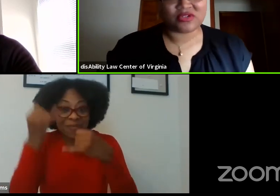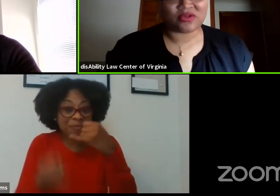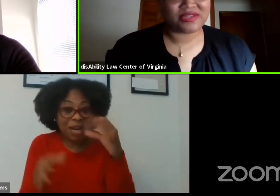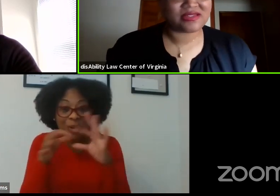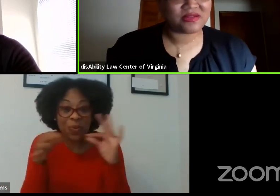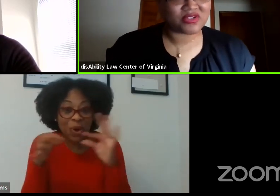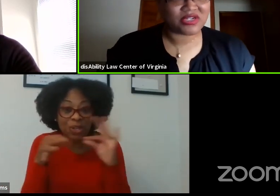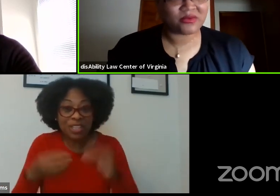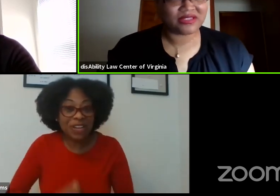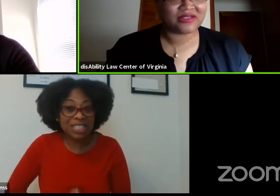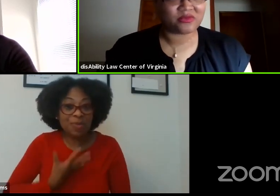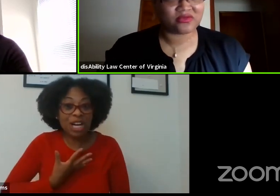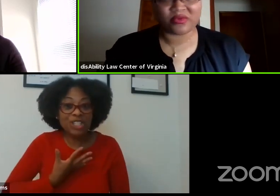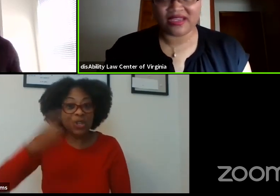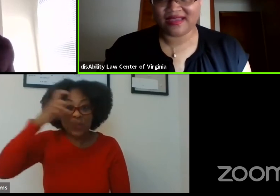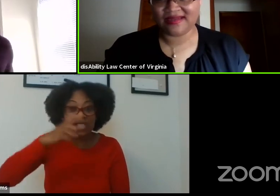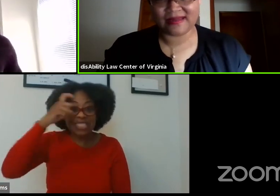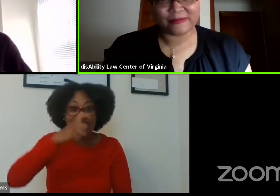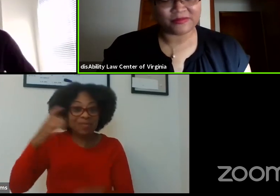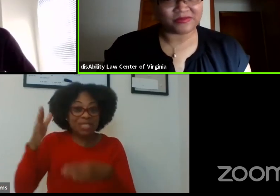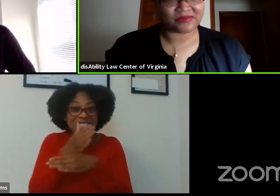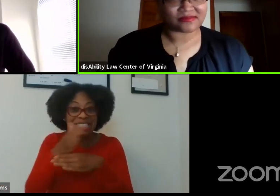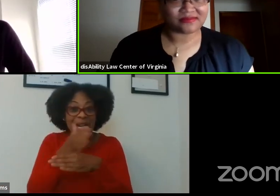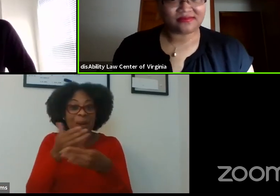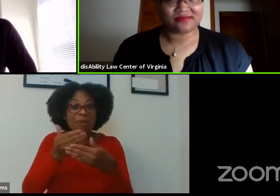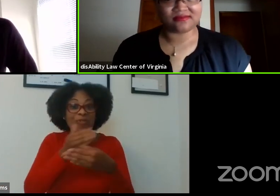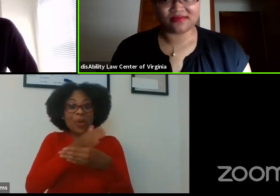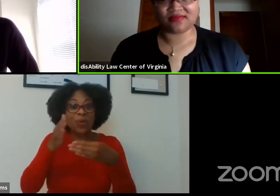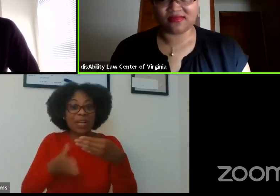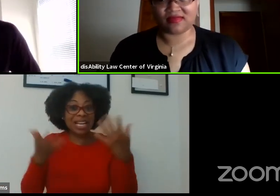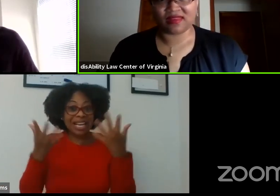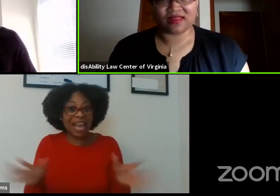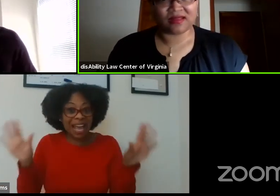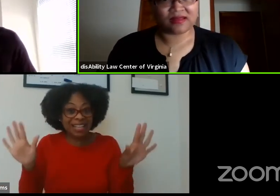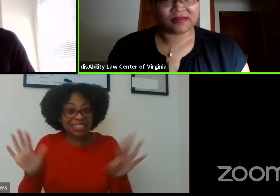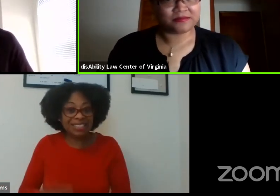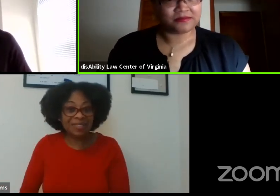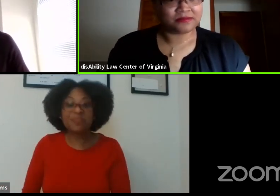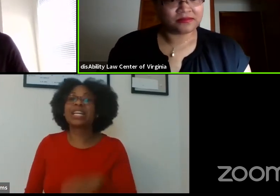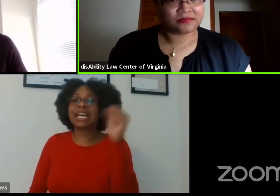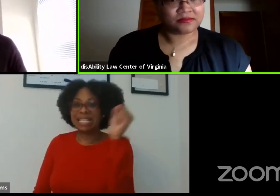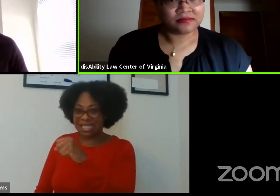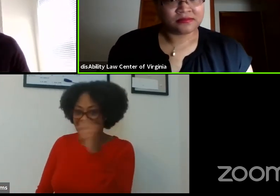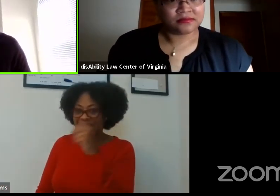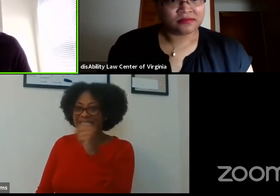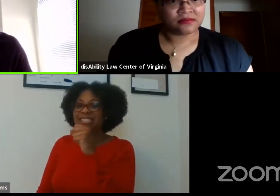or wisdom to share with us before we end? Yes. You have everything